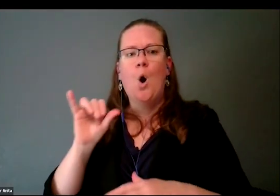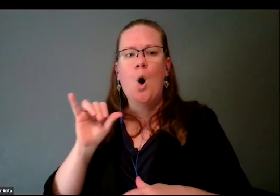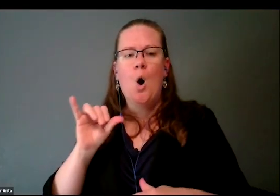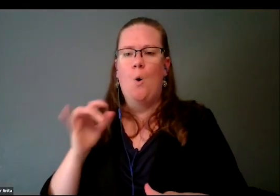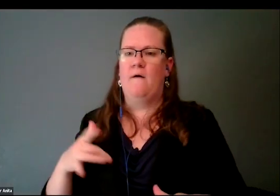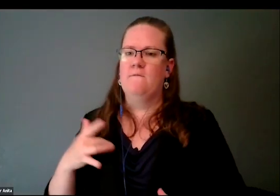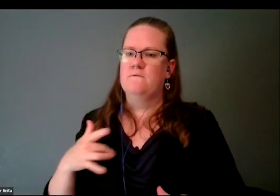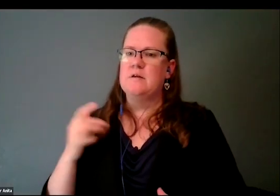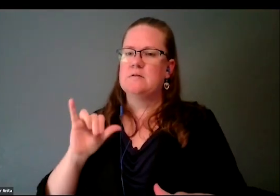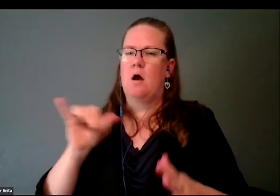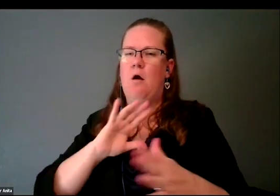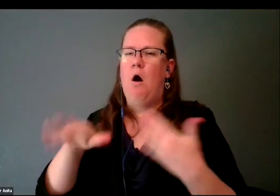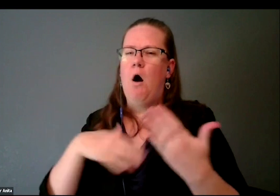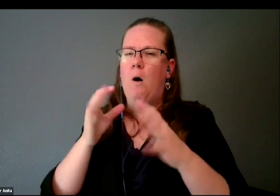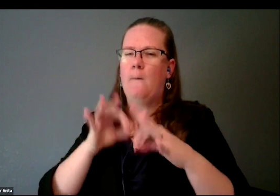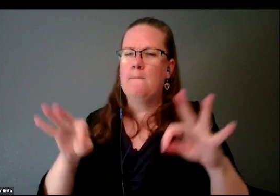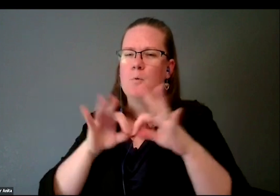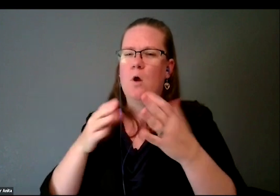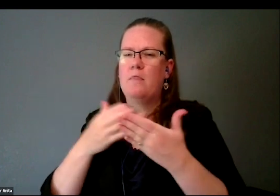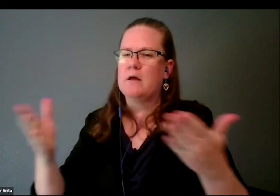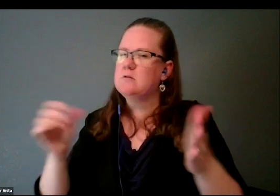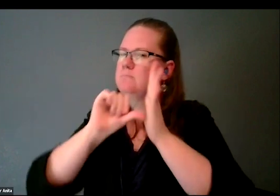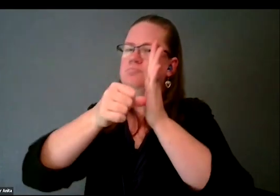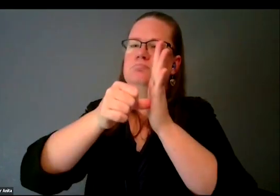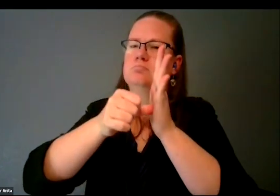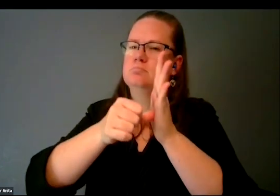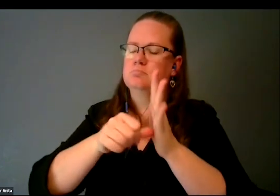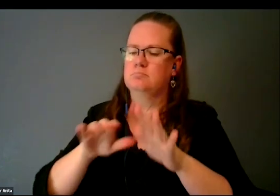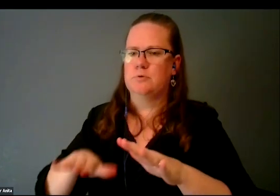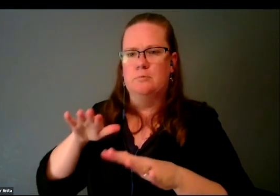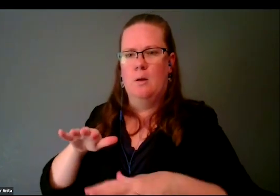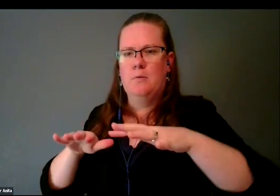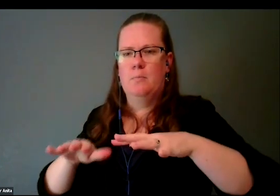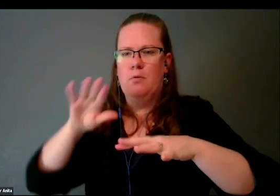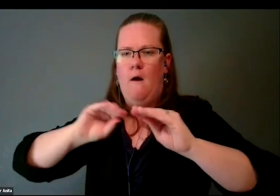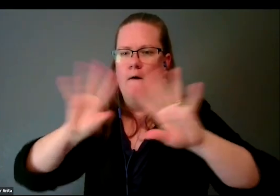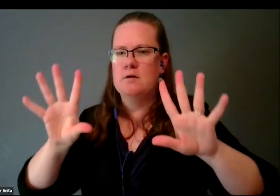are just jumping out at me." That really stuck with me. I was like, "Yes.